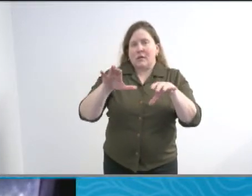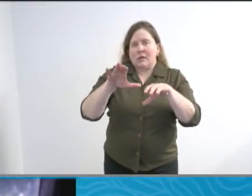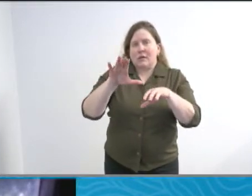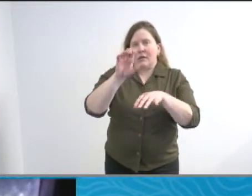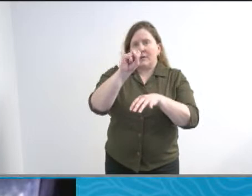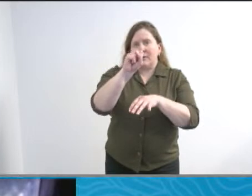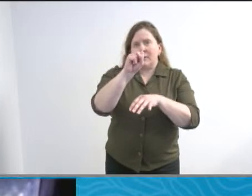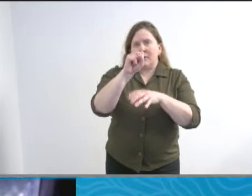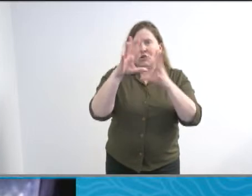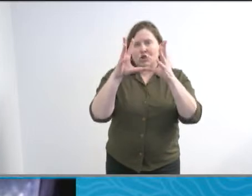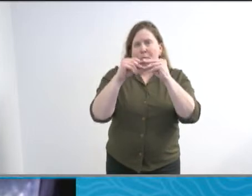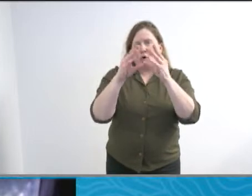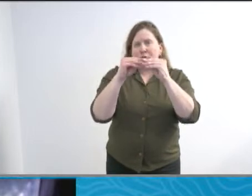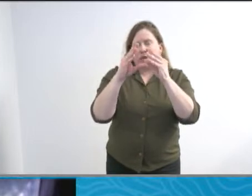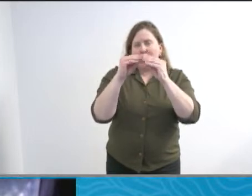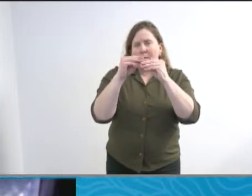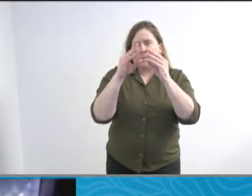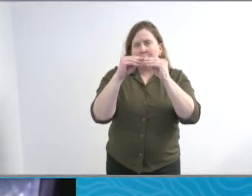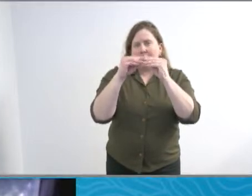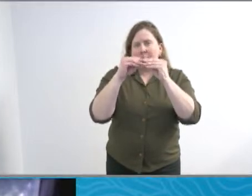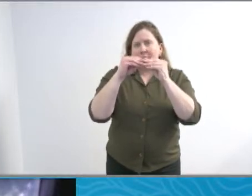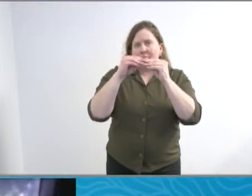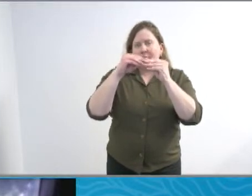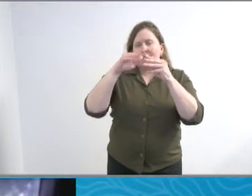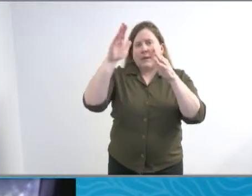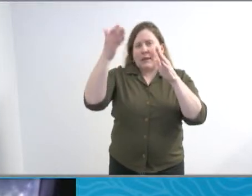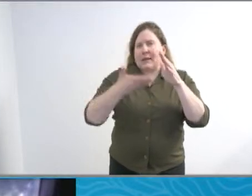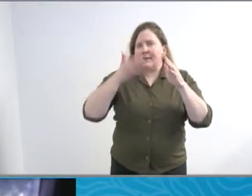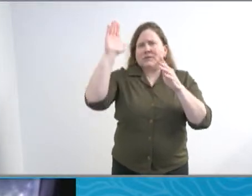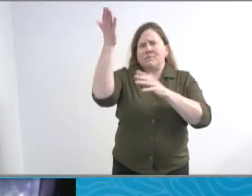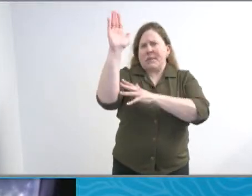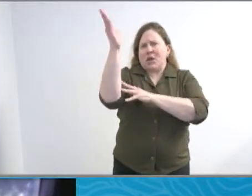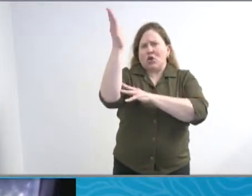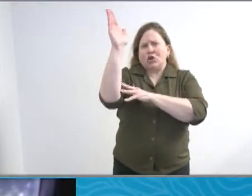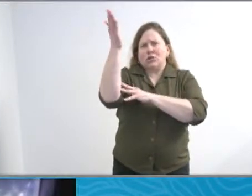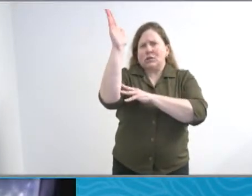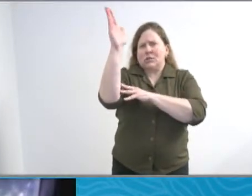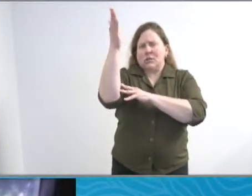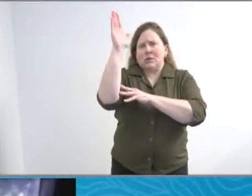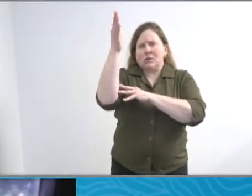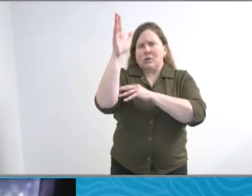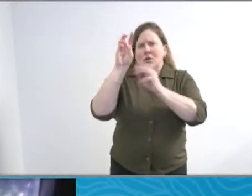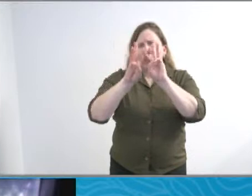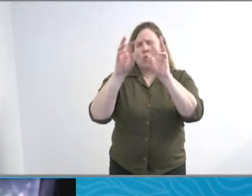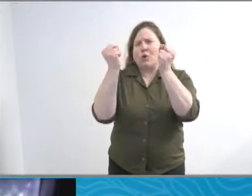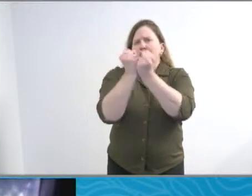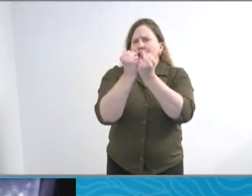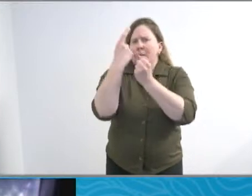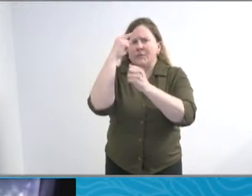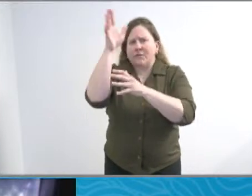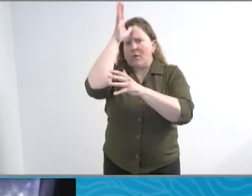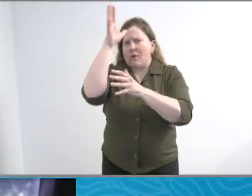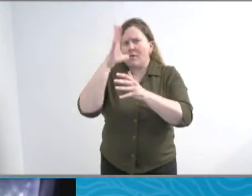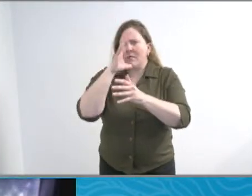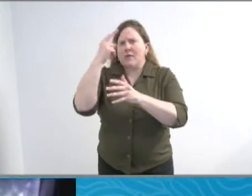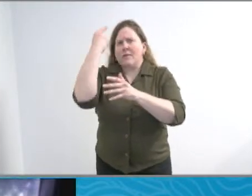to attend, there will be guest speakers, featured speakers. There will be workshops for parents, for educators,